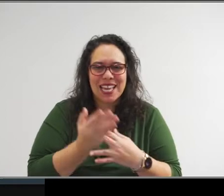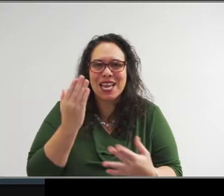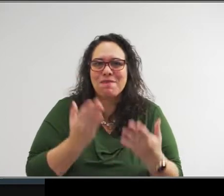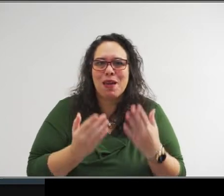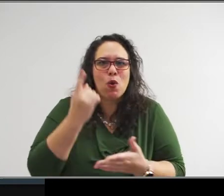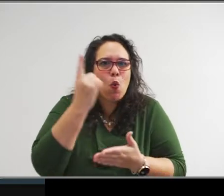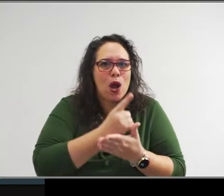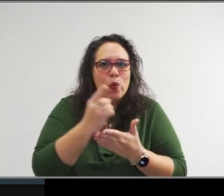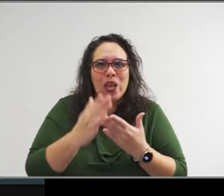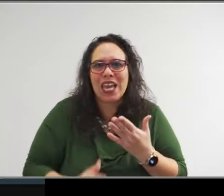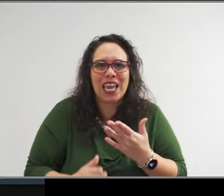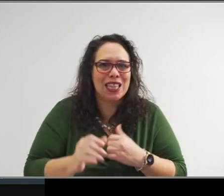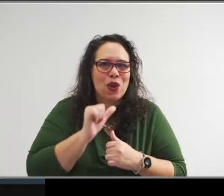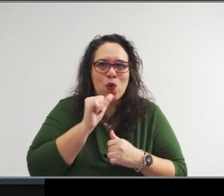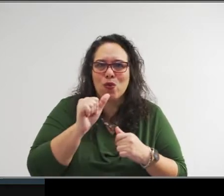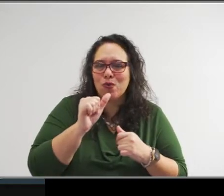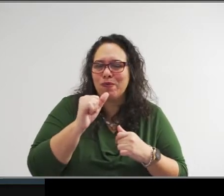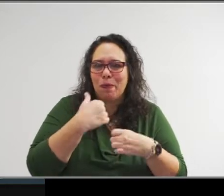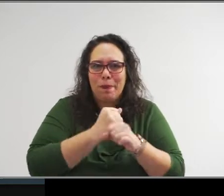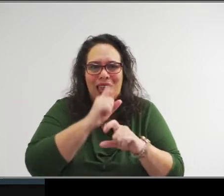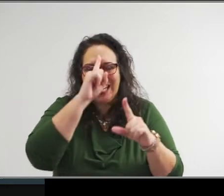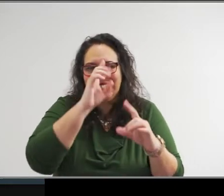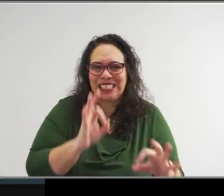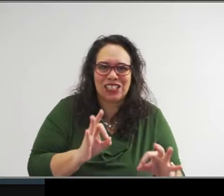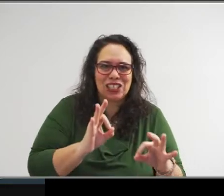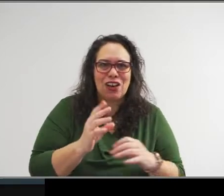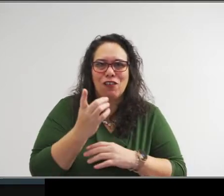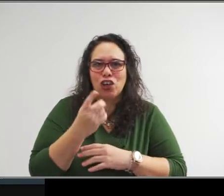there won't be decisions to be made. And so, for Dr. Brown, to hear the update